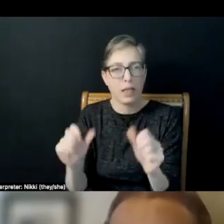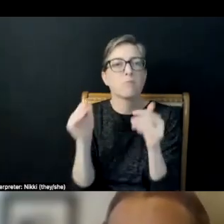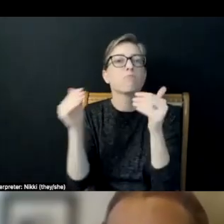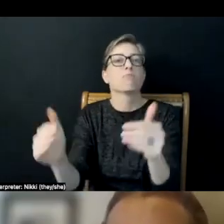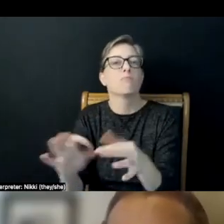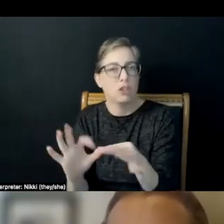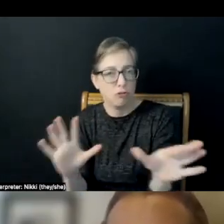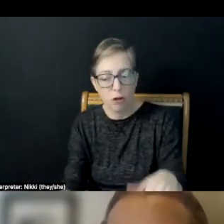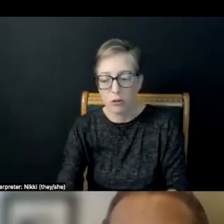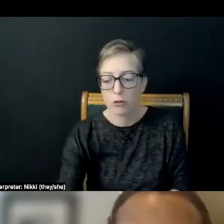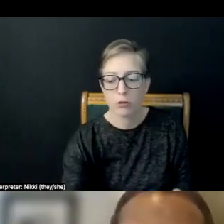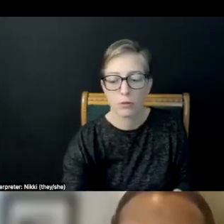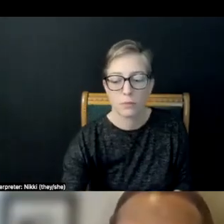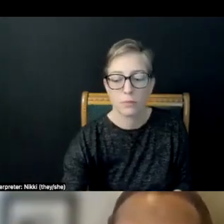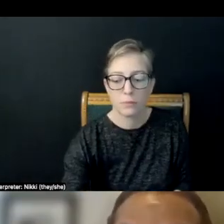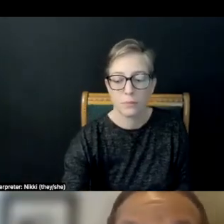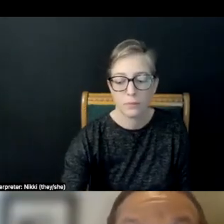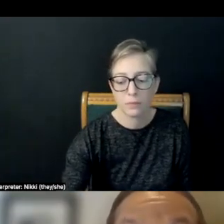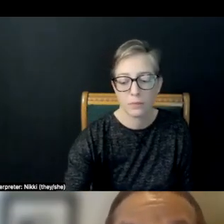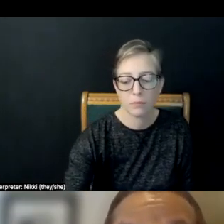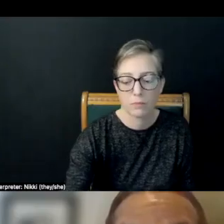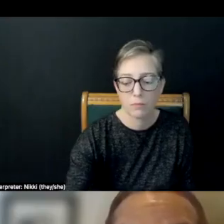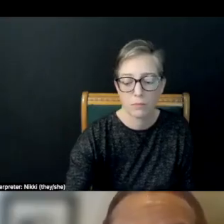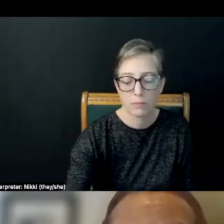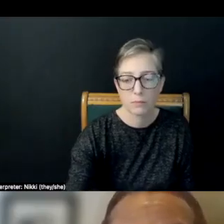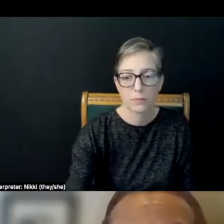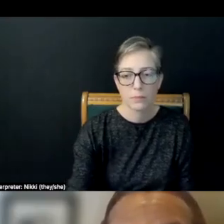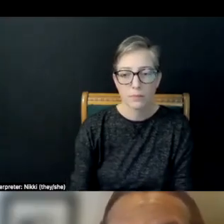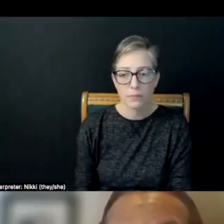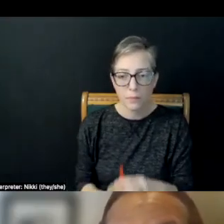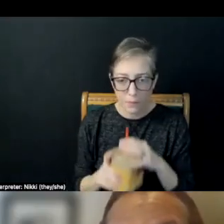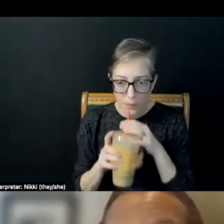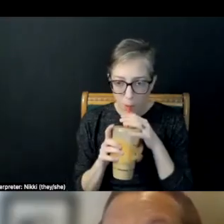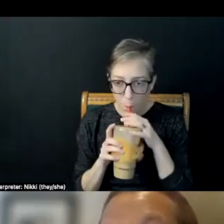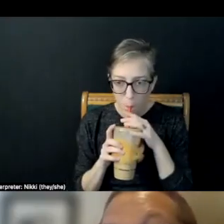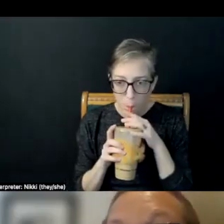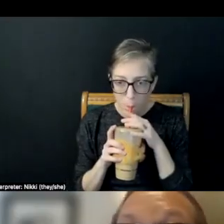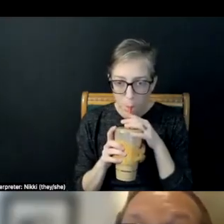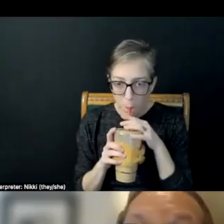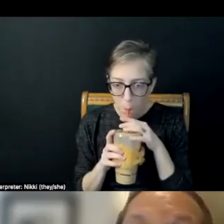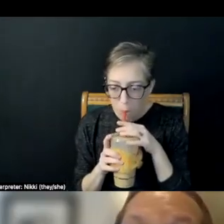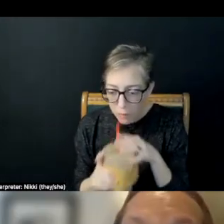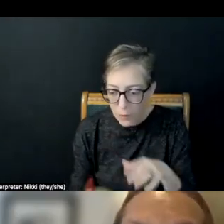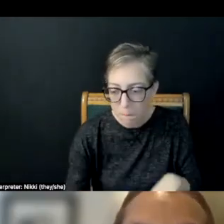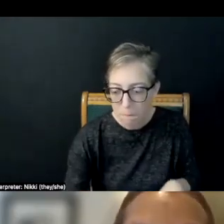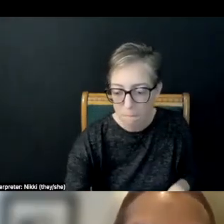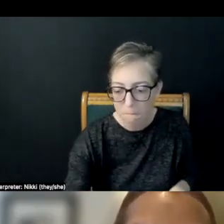I got pulled aside by one of the doctors handling the genetics consult.